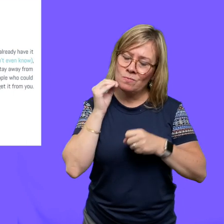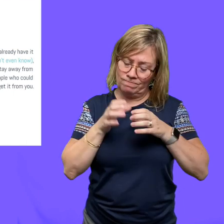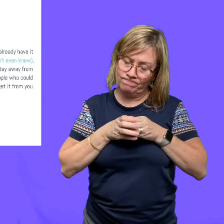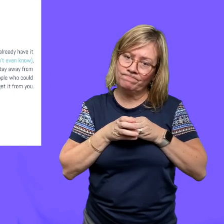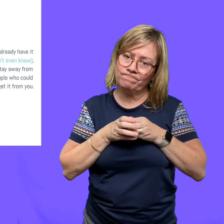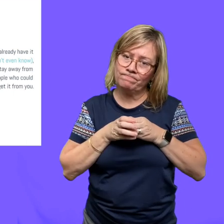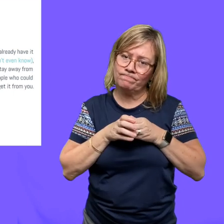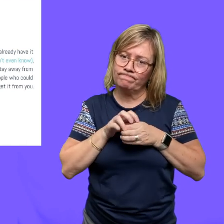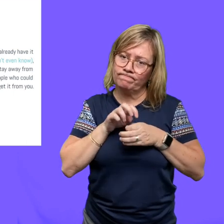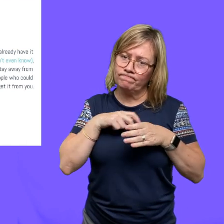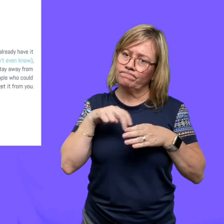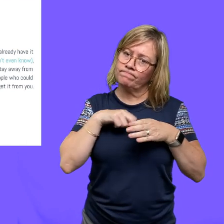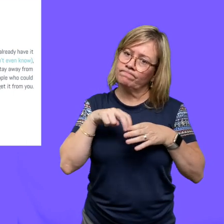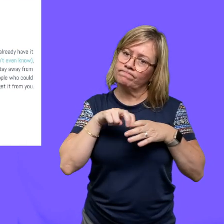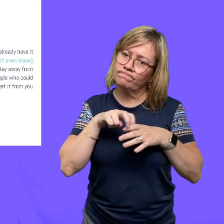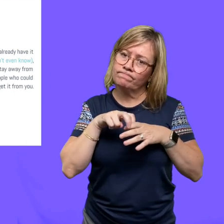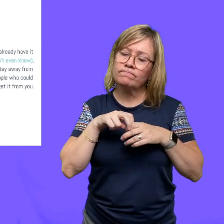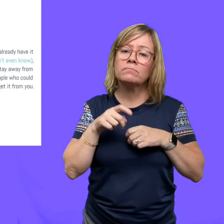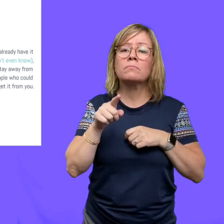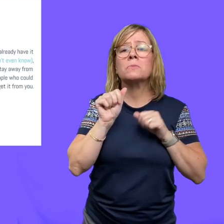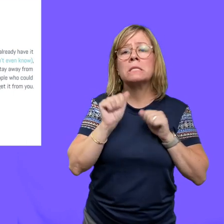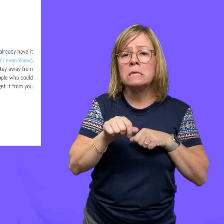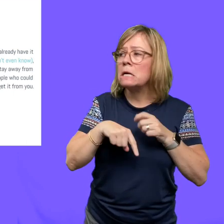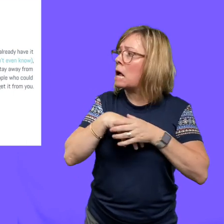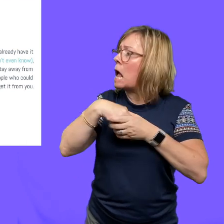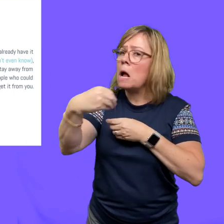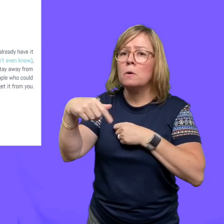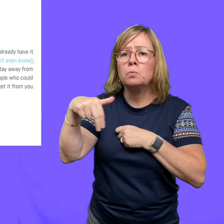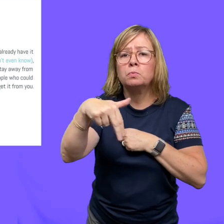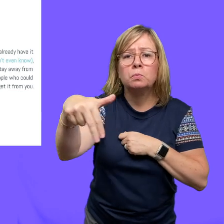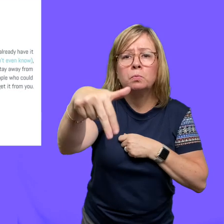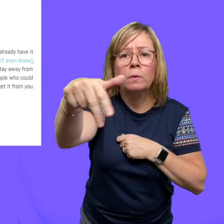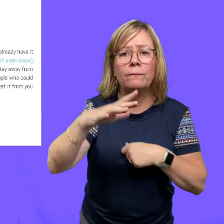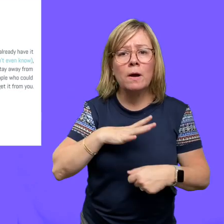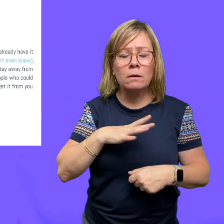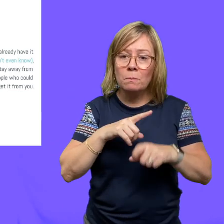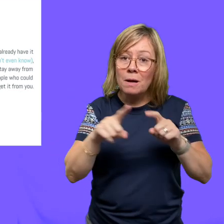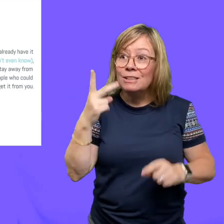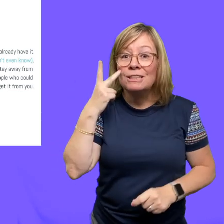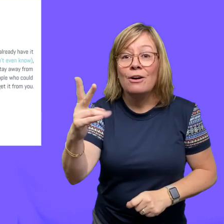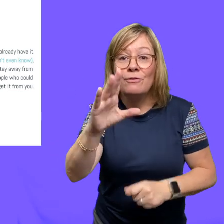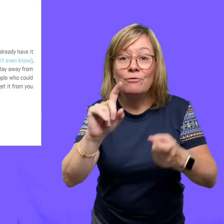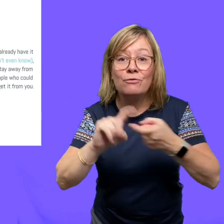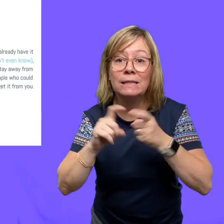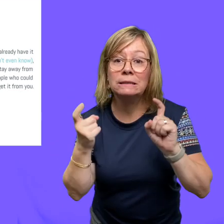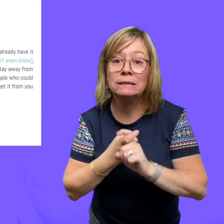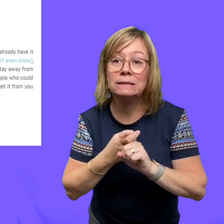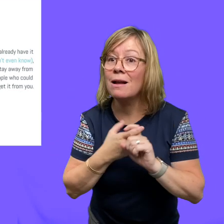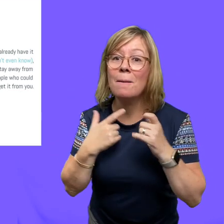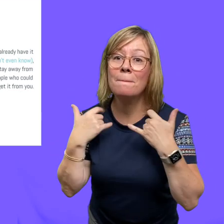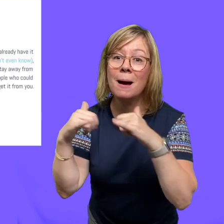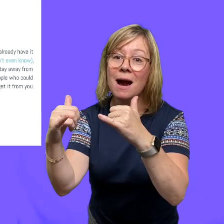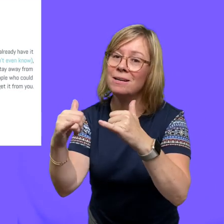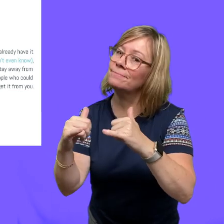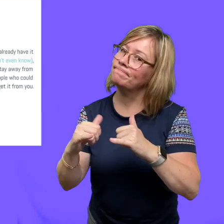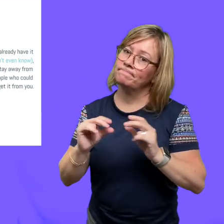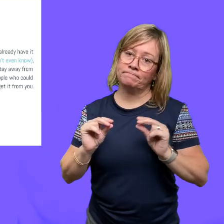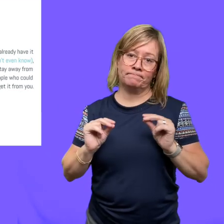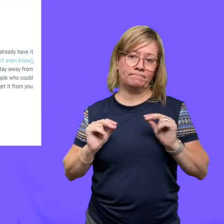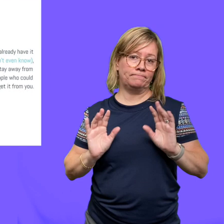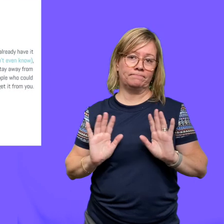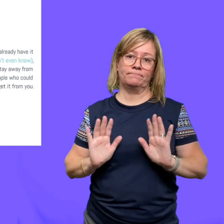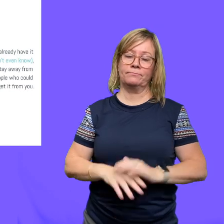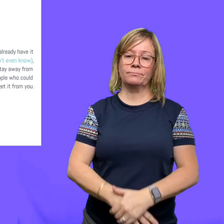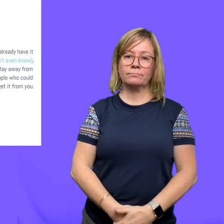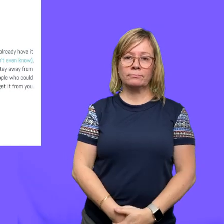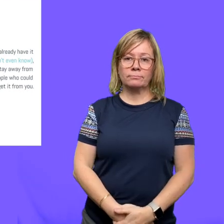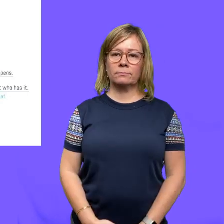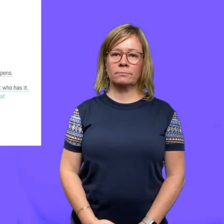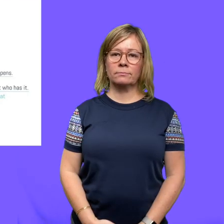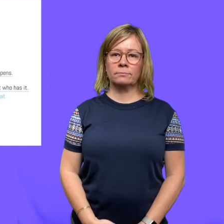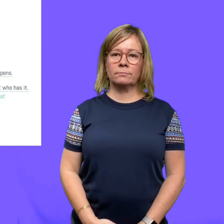and remain there. It's okay to go outside, but be careful and don't play with friends.